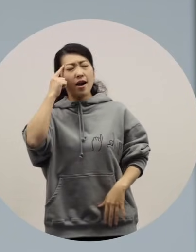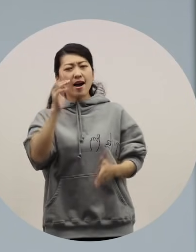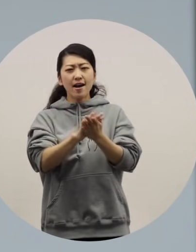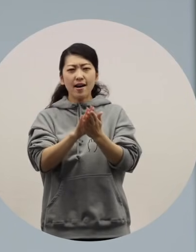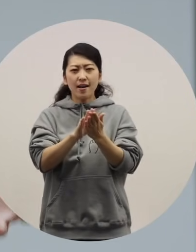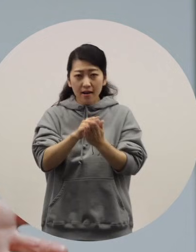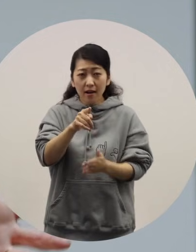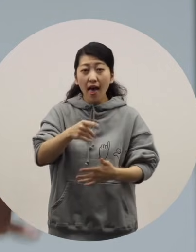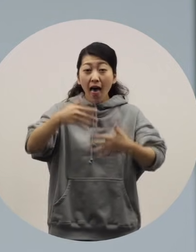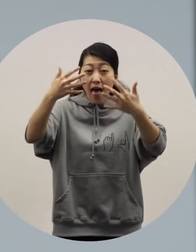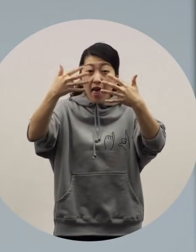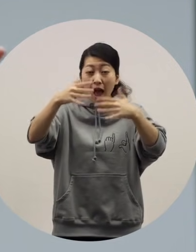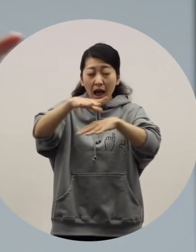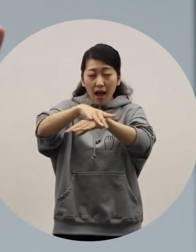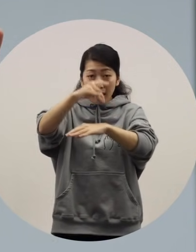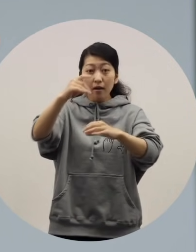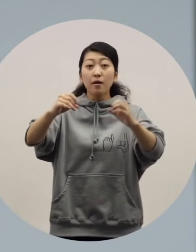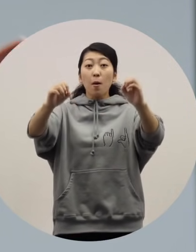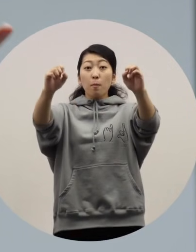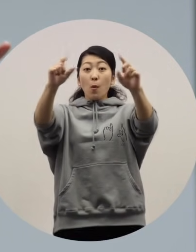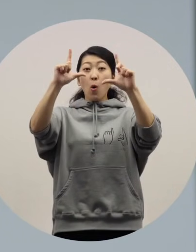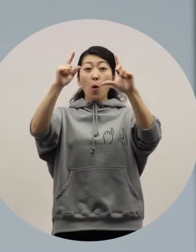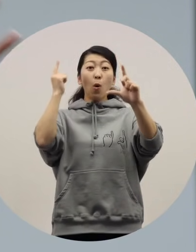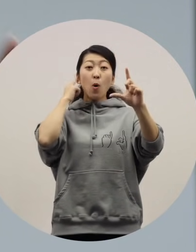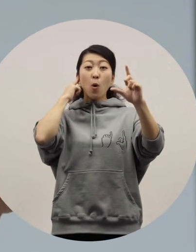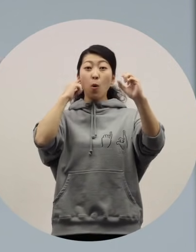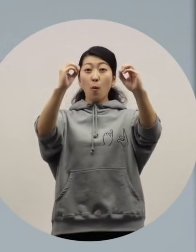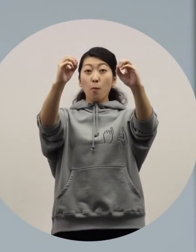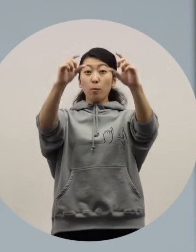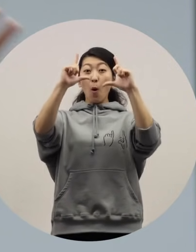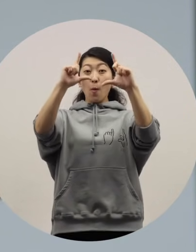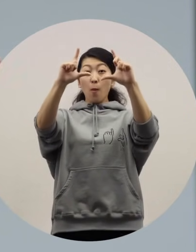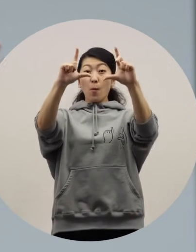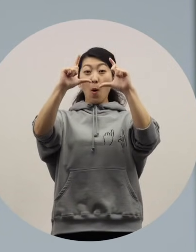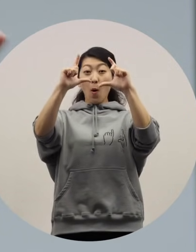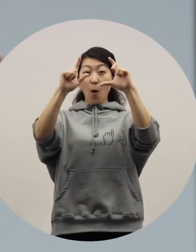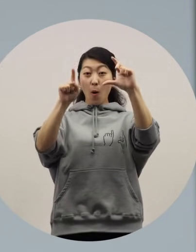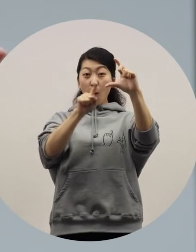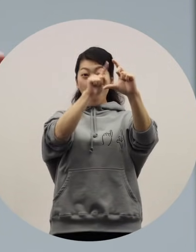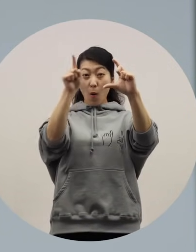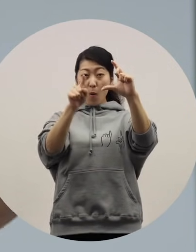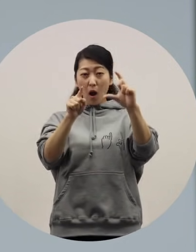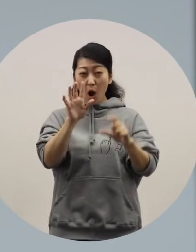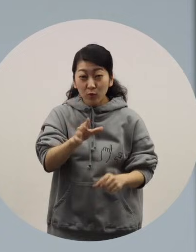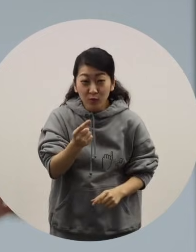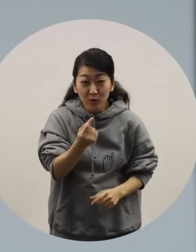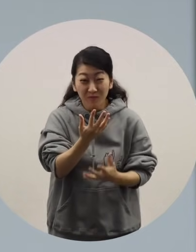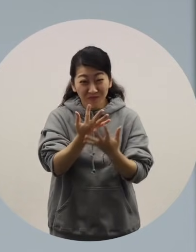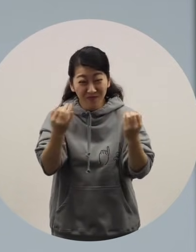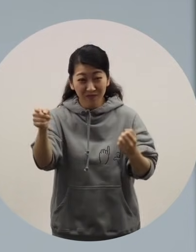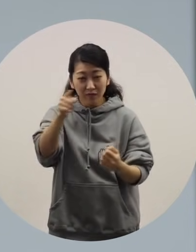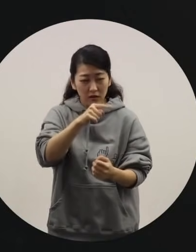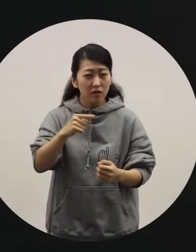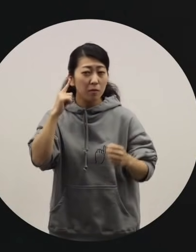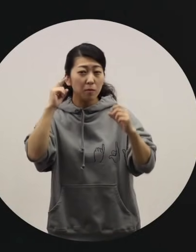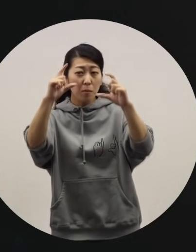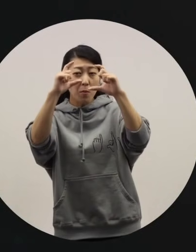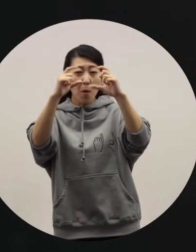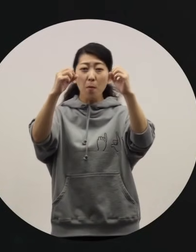It is a kind of sound logo that appears in the begininng of the movie like Dolby Surround.